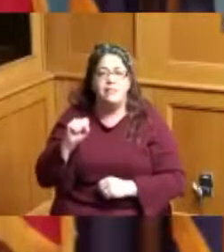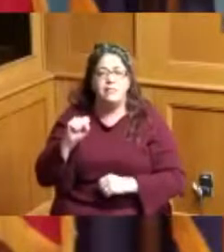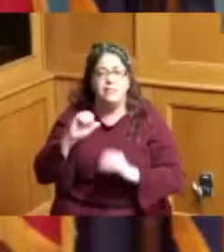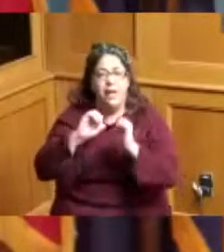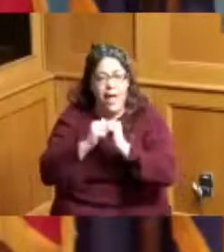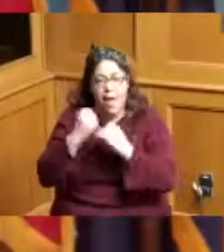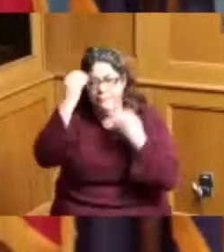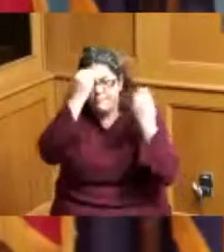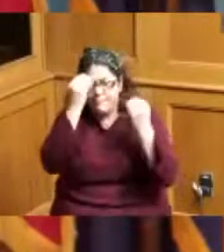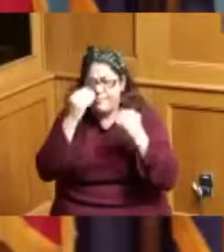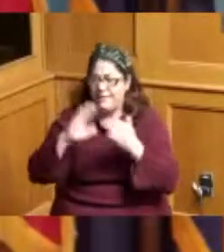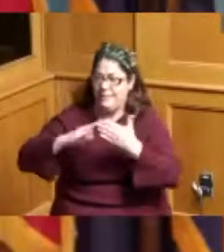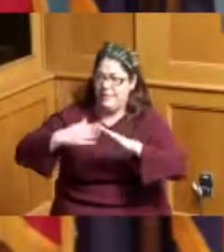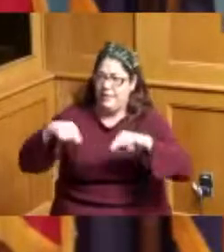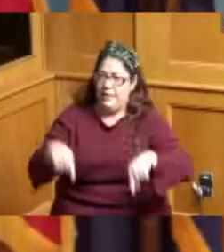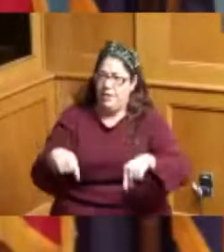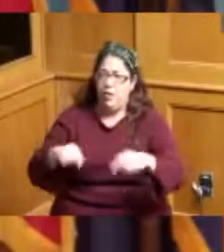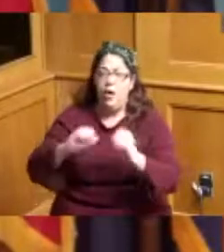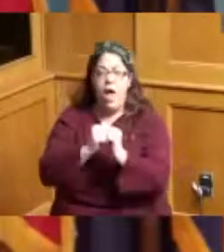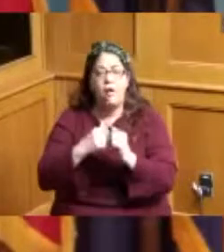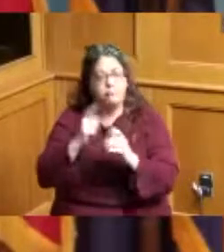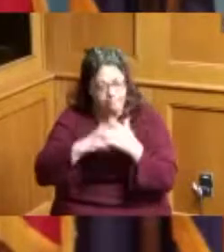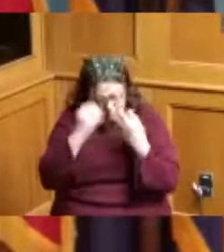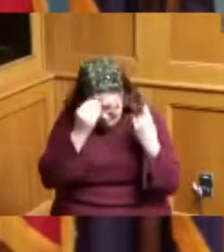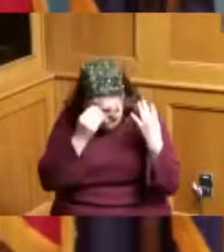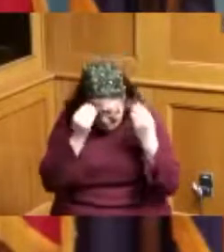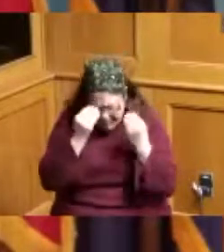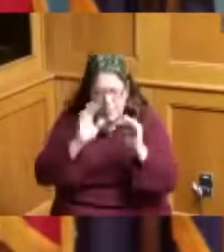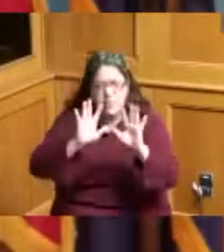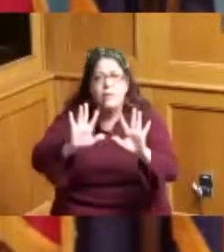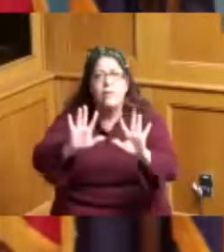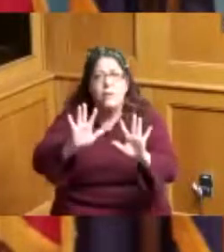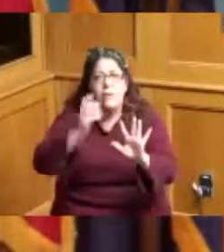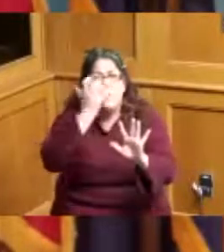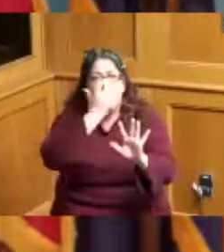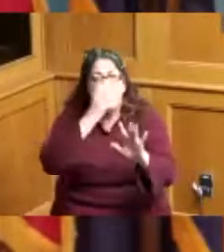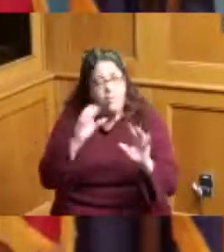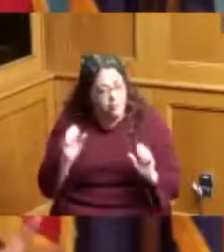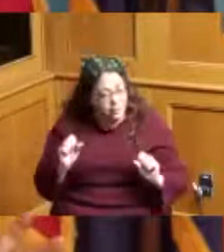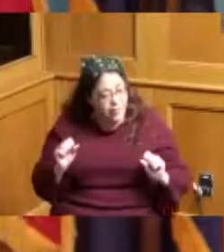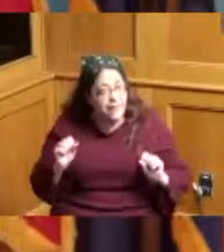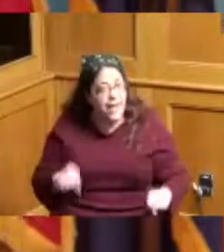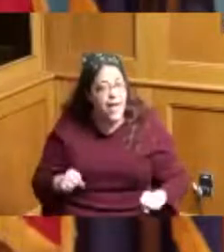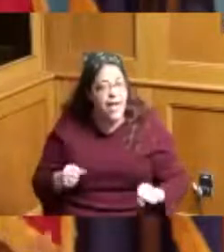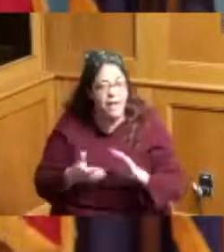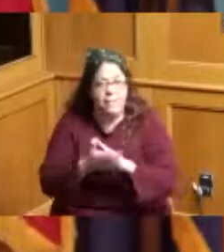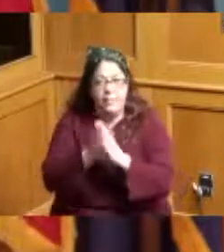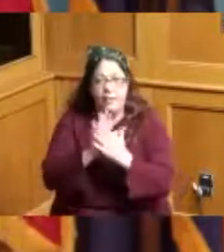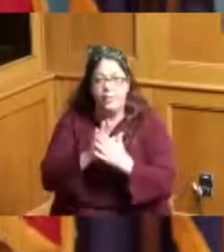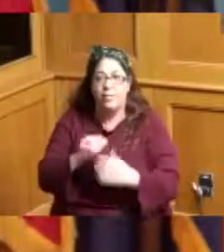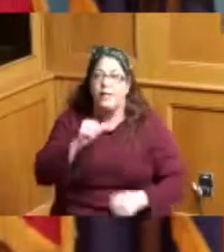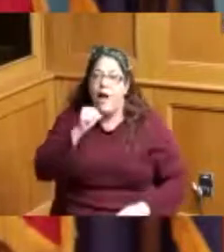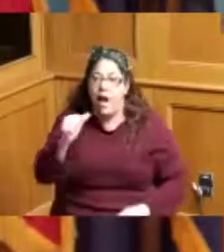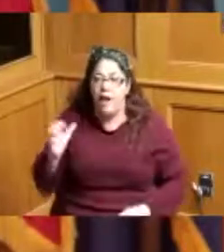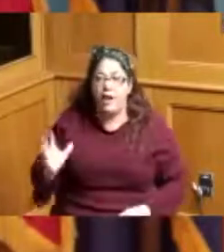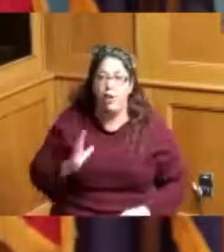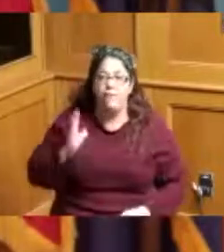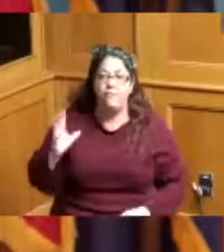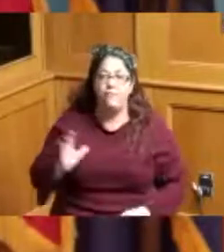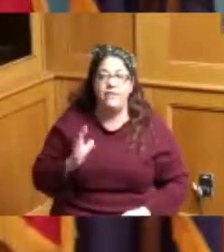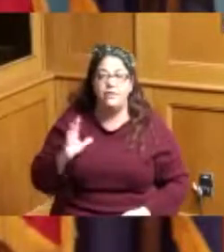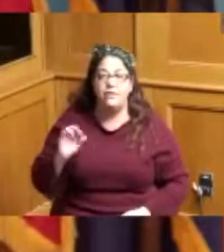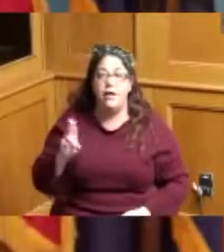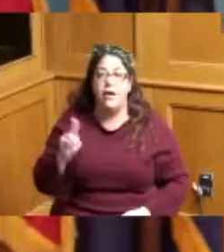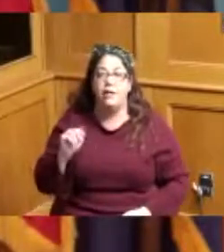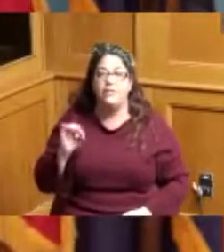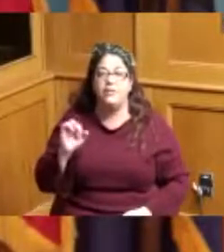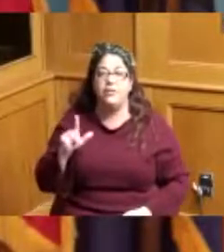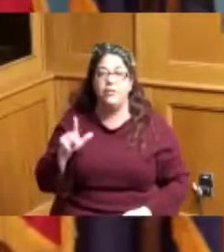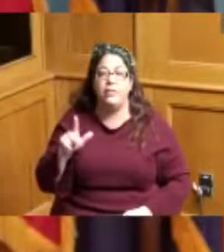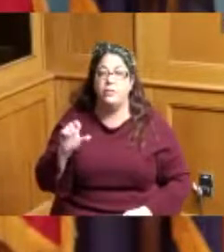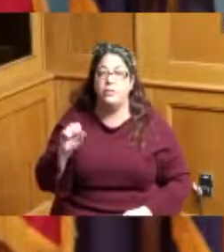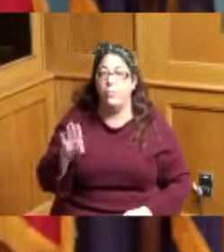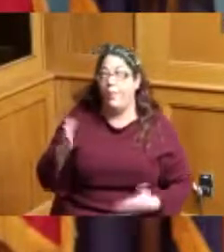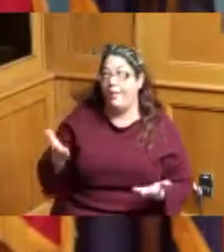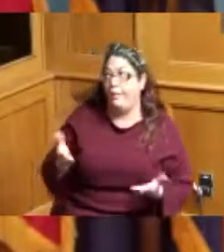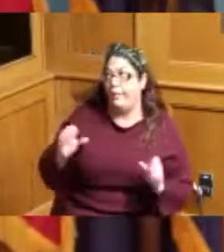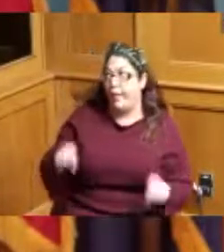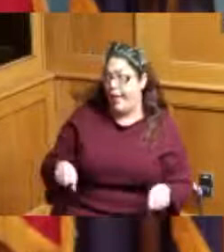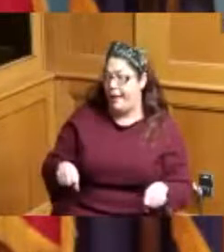city and that's what I do and I said wow we could be the unofficial Super Bowl okay everybody can't